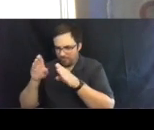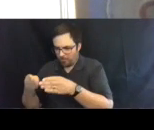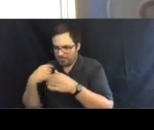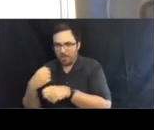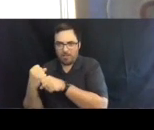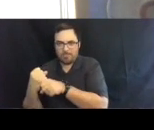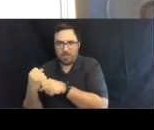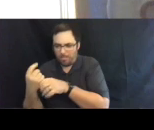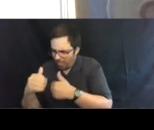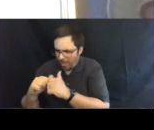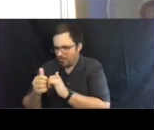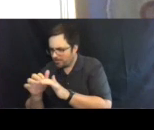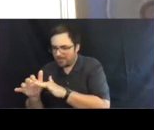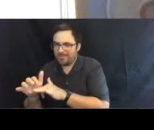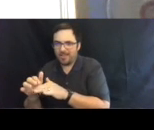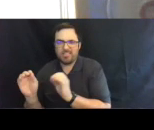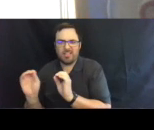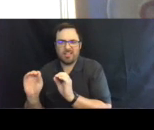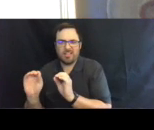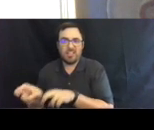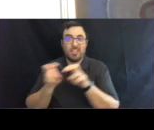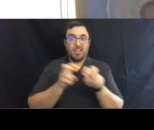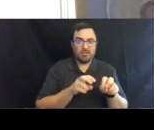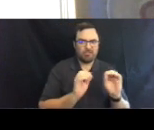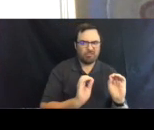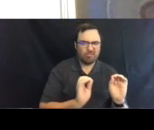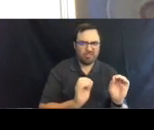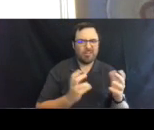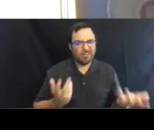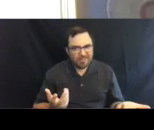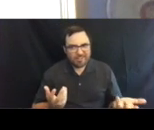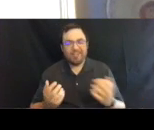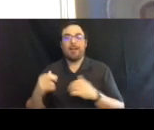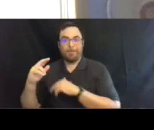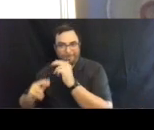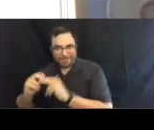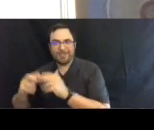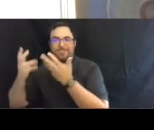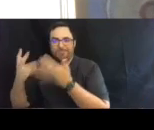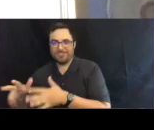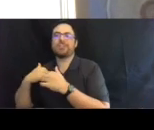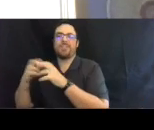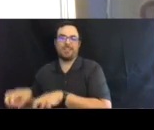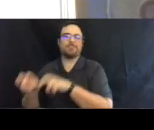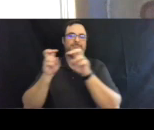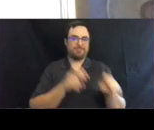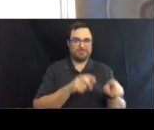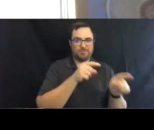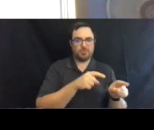that's just not fun and it's not very meaningful. So build the bottom-up skills and move on to something that has more meaning